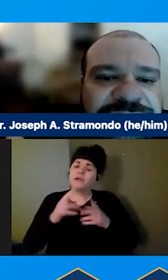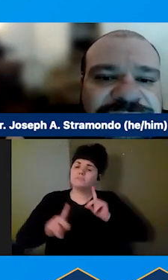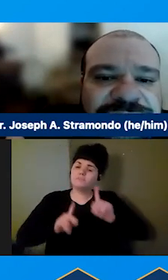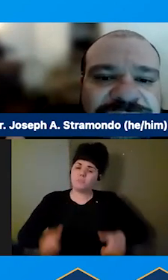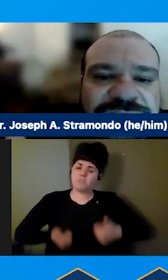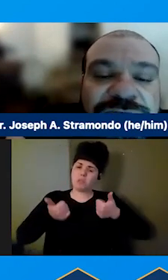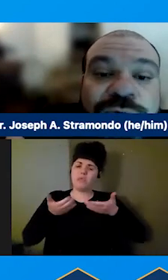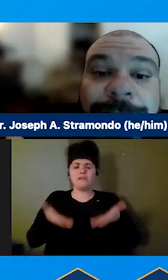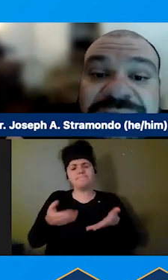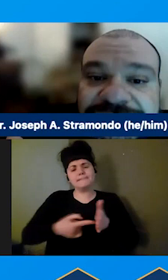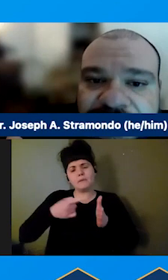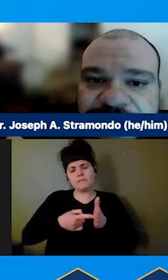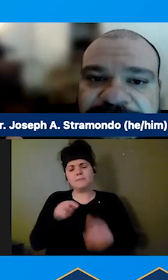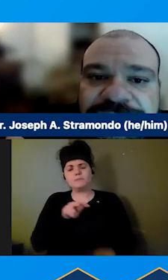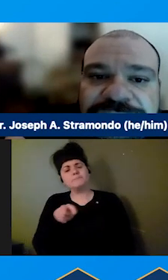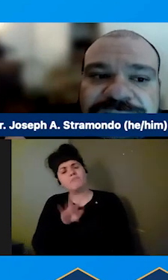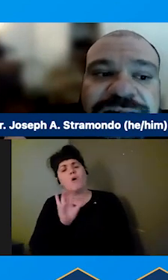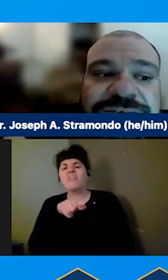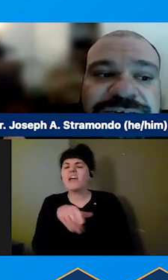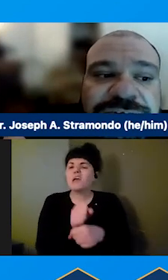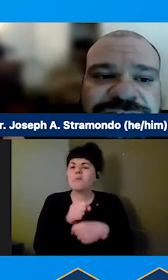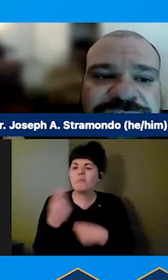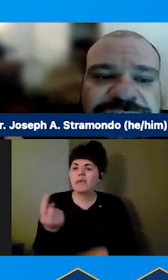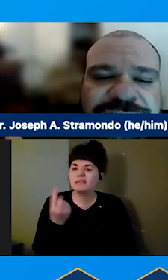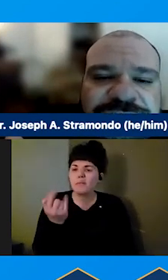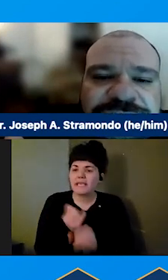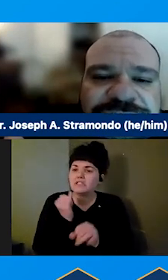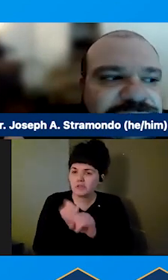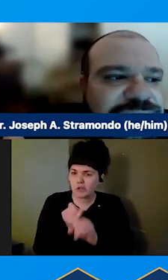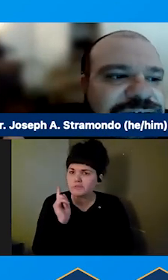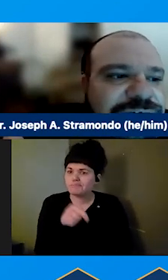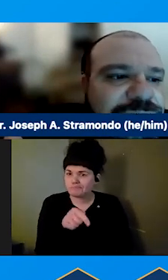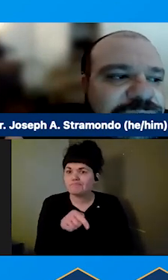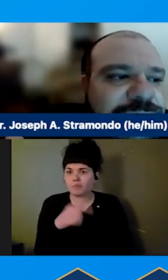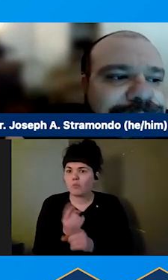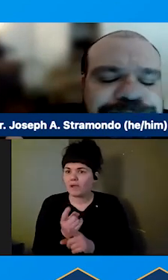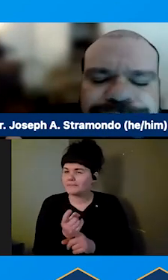thought of as sort of what makes something an institution.